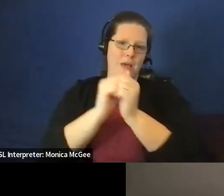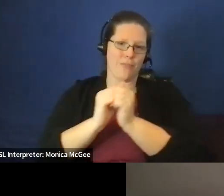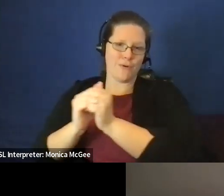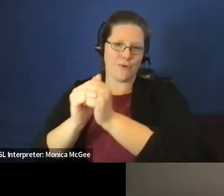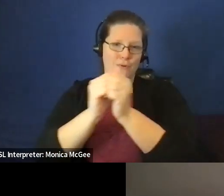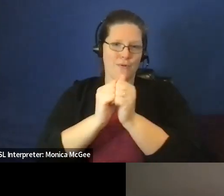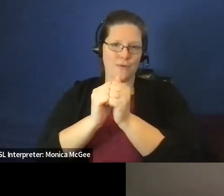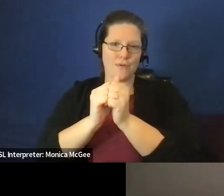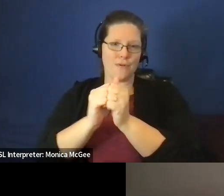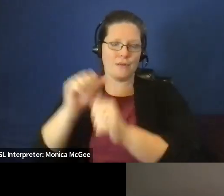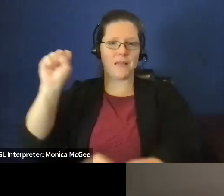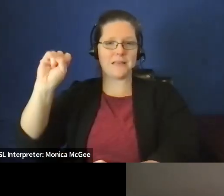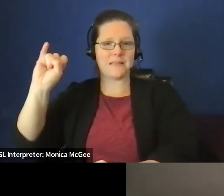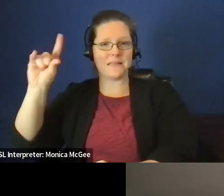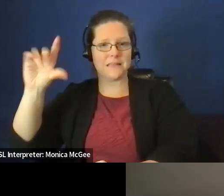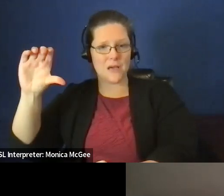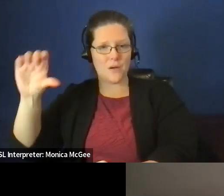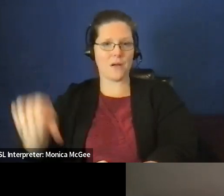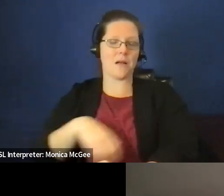and reflect on what is -- our take it to the your state because your state